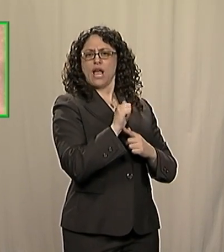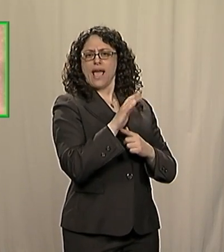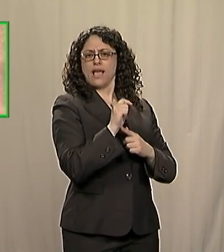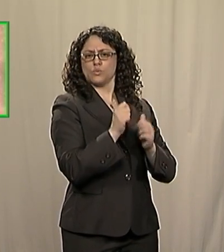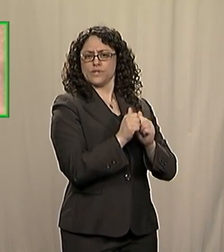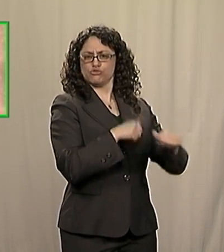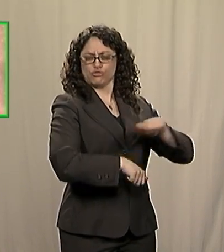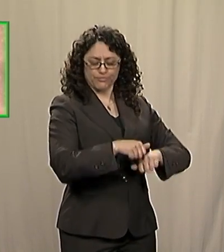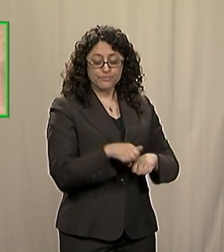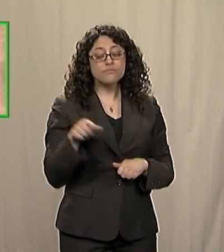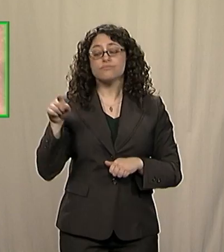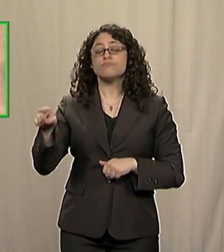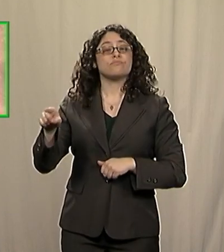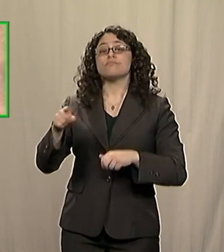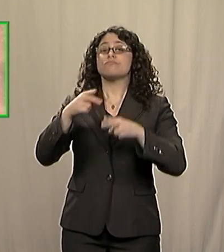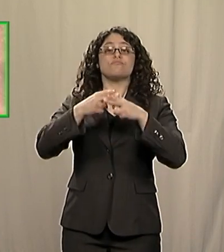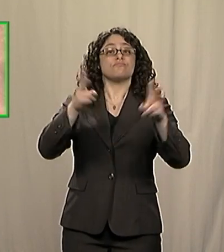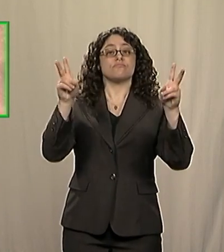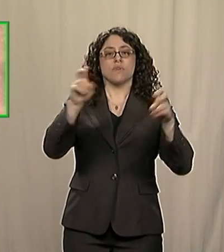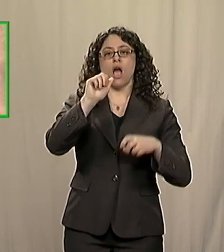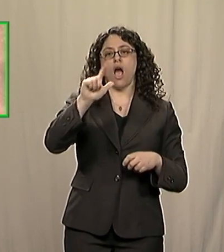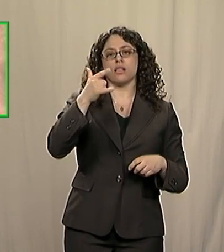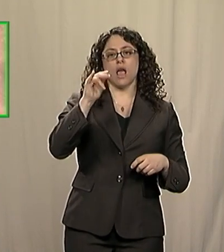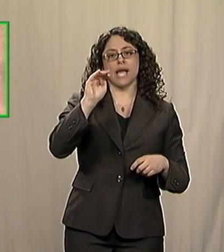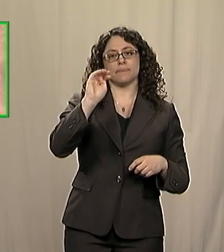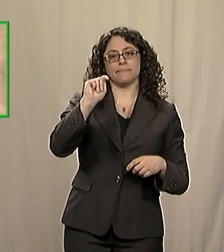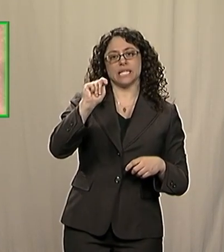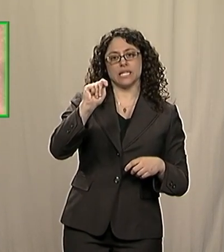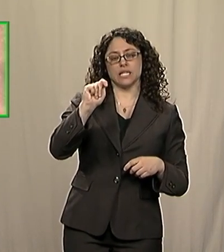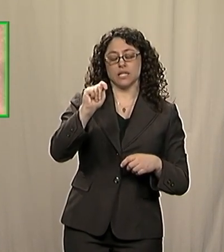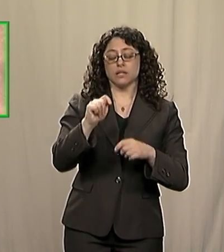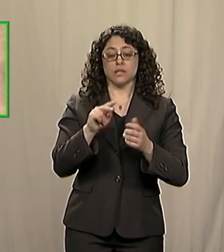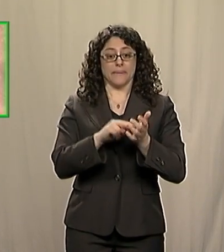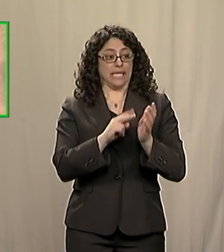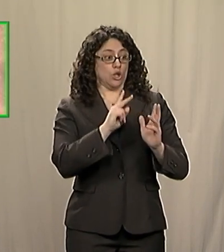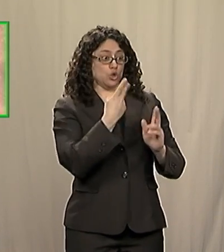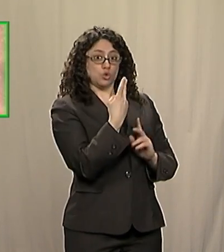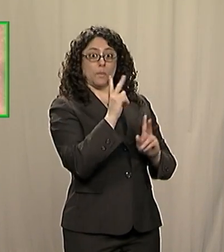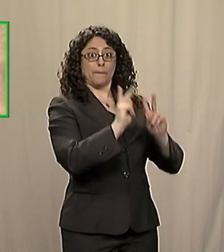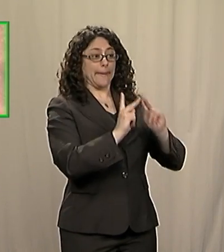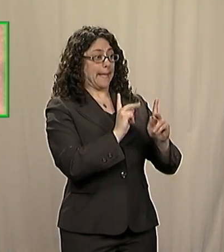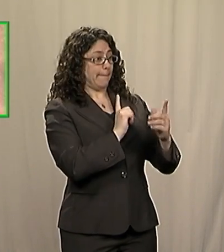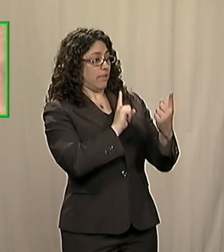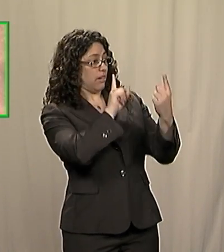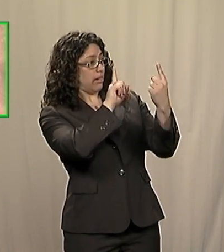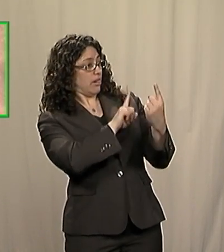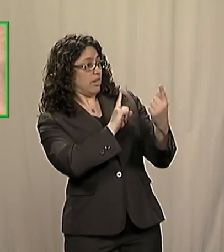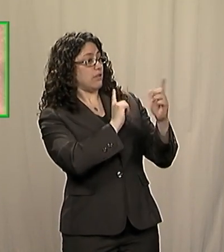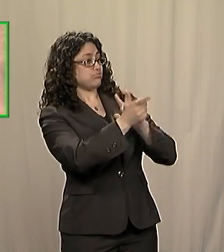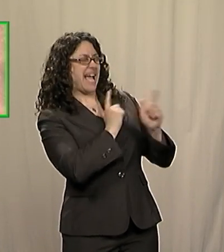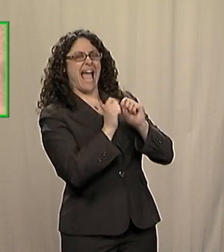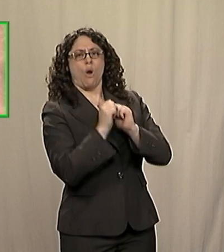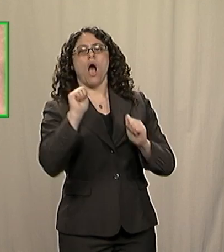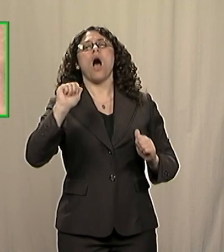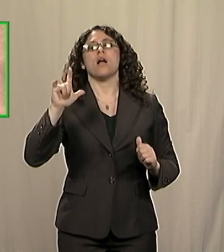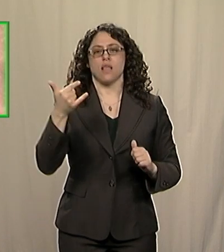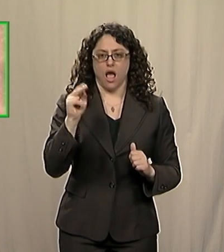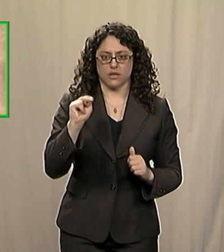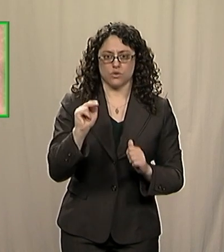The concept they talk about is alignment. How individuals involved in a situation align with each other.